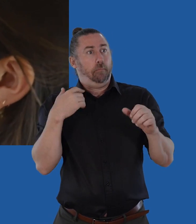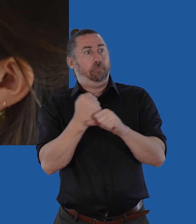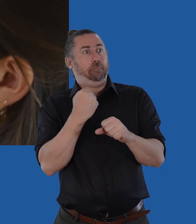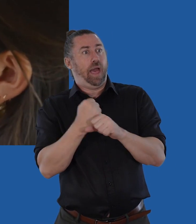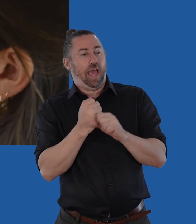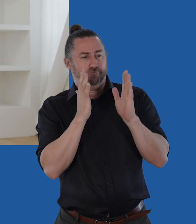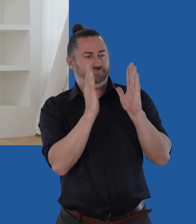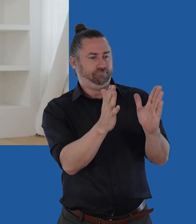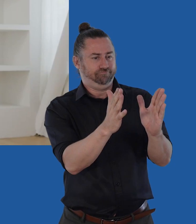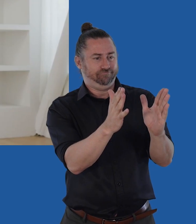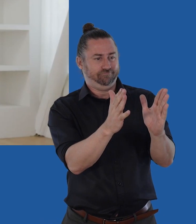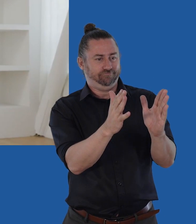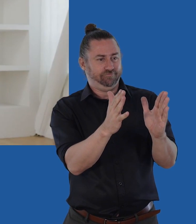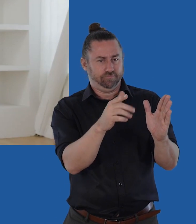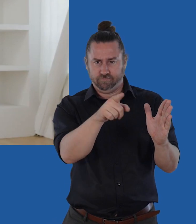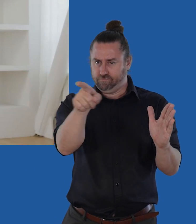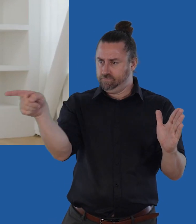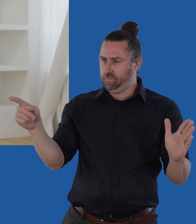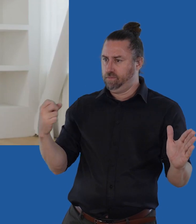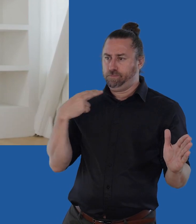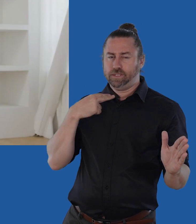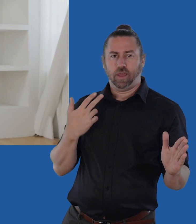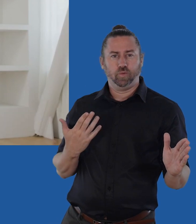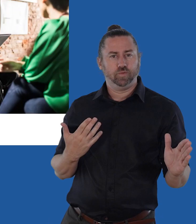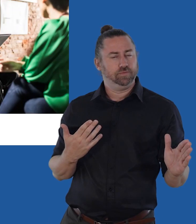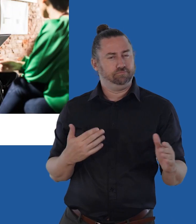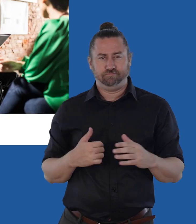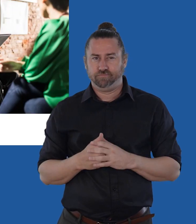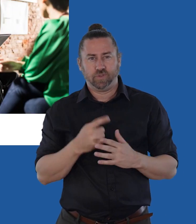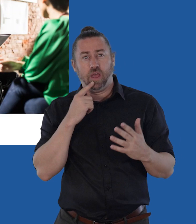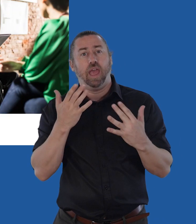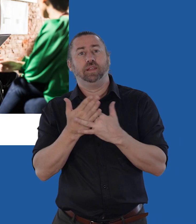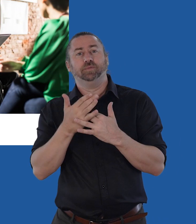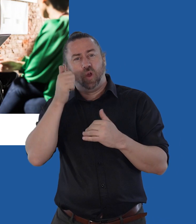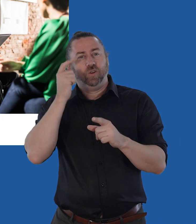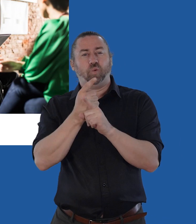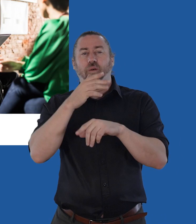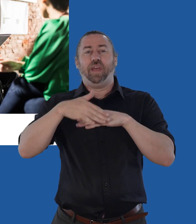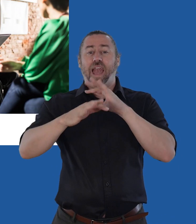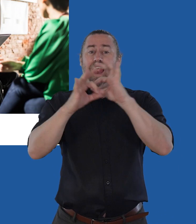In the accessibility community, there is a saying, "Nothing about us without us."